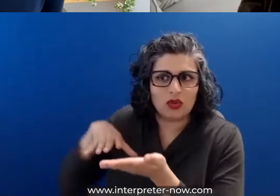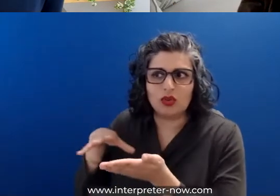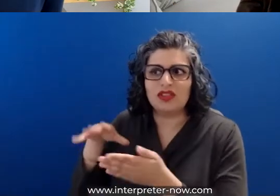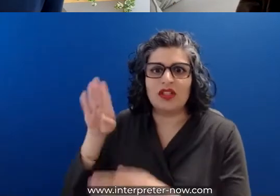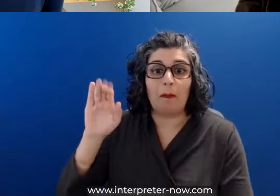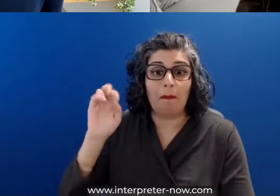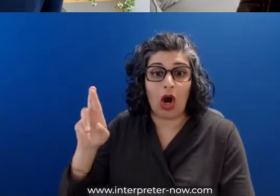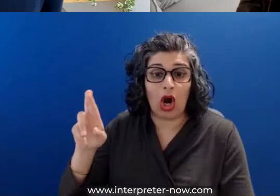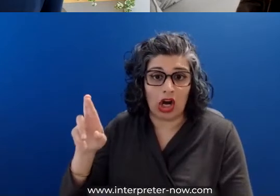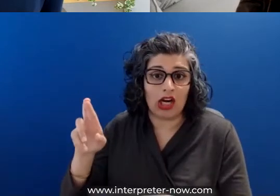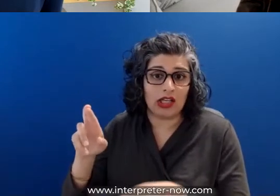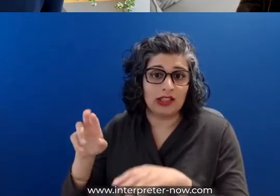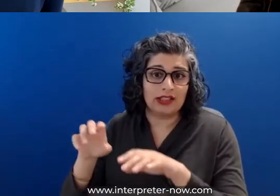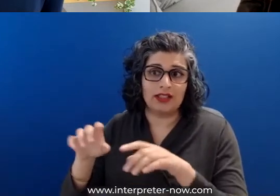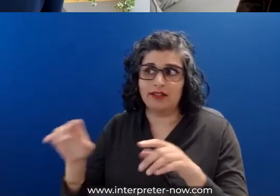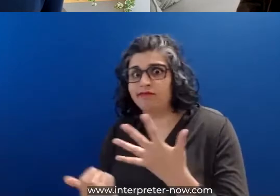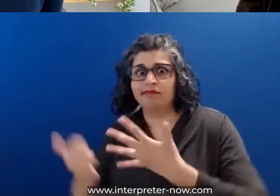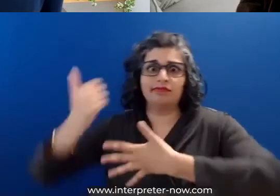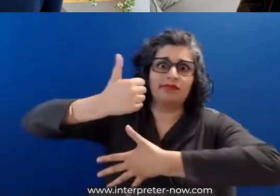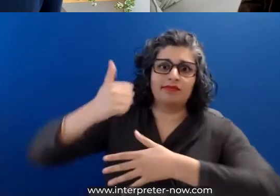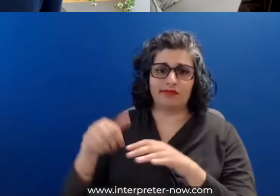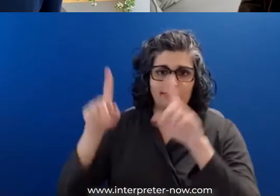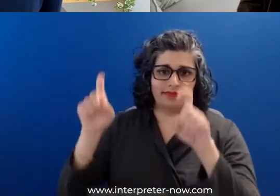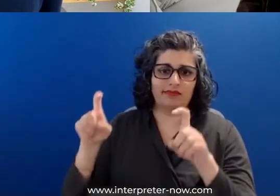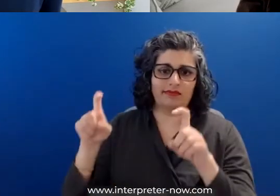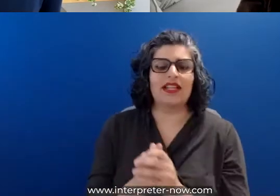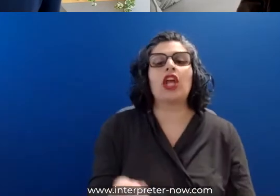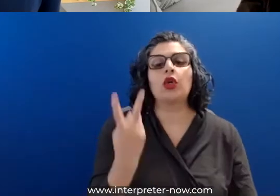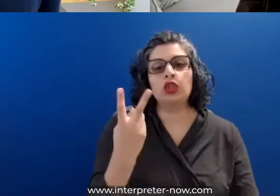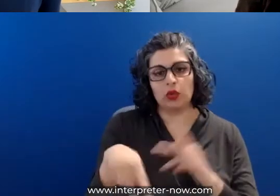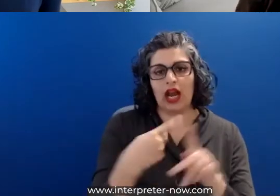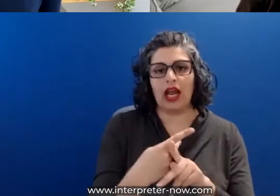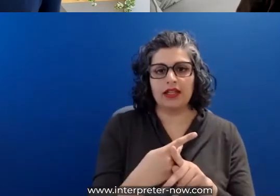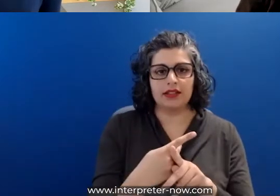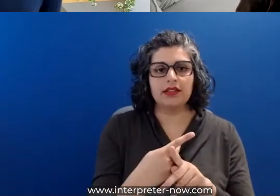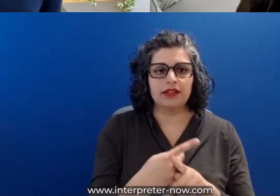Now there are two types of remote proctoring software, both of which I personally find